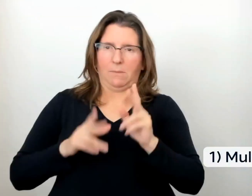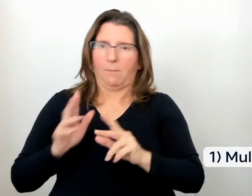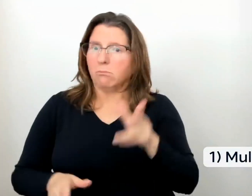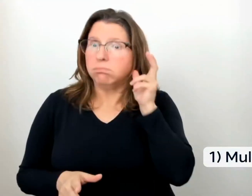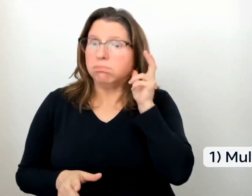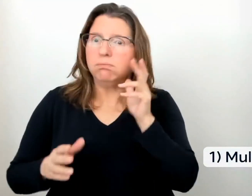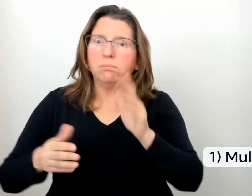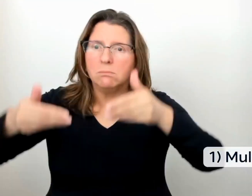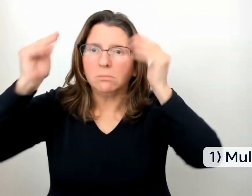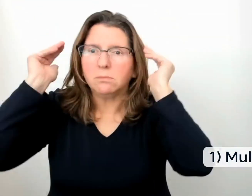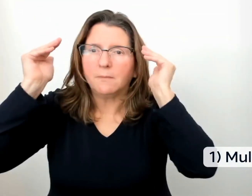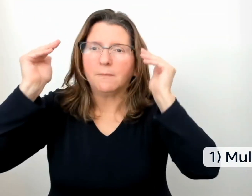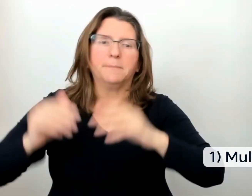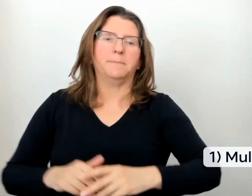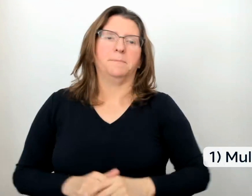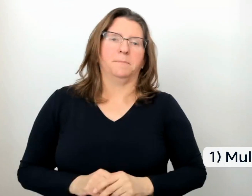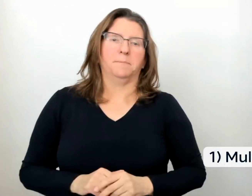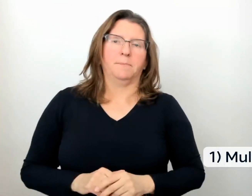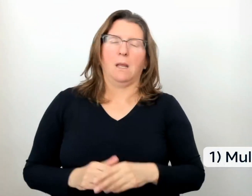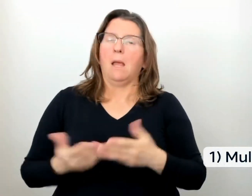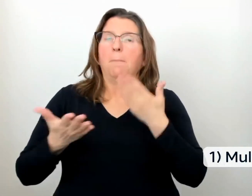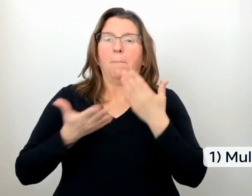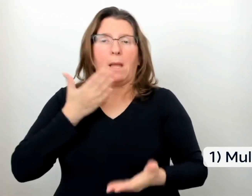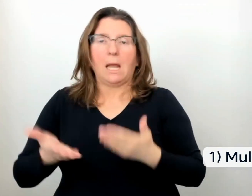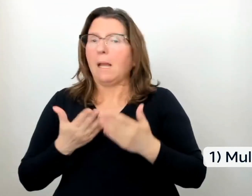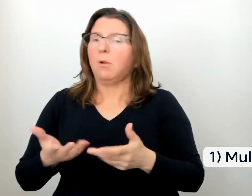Something the students may find entertaining and unique.